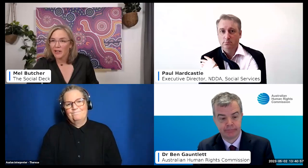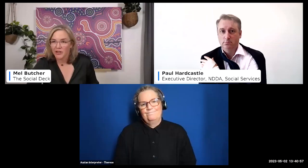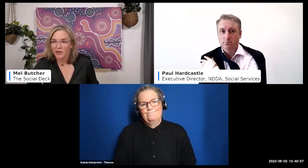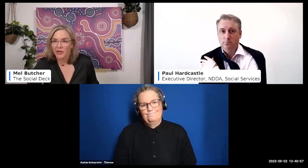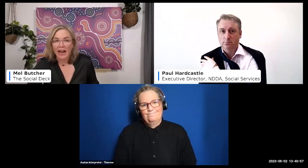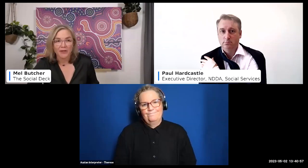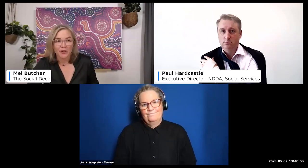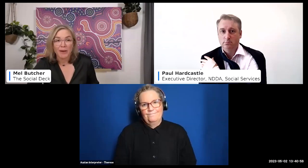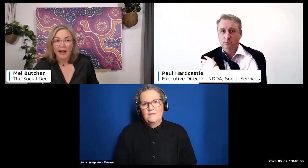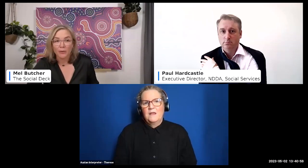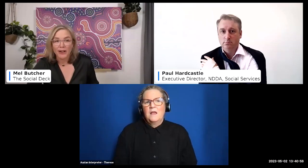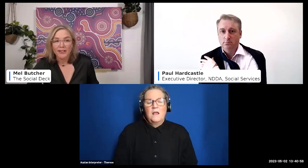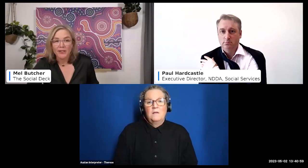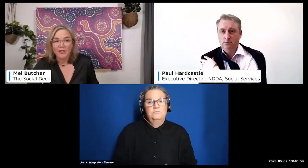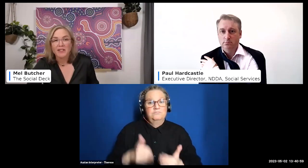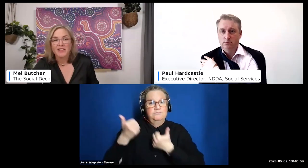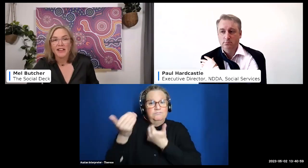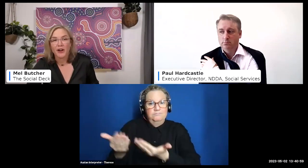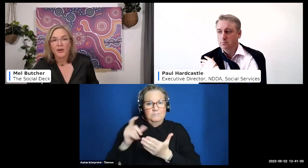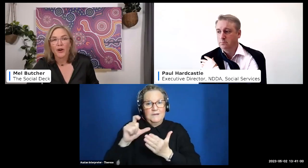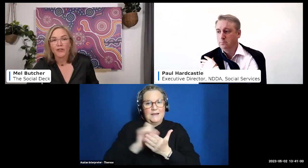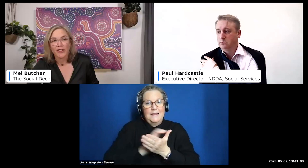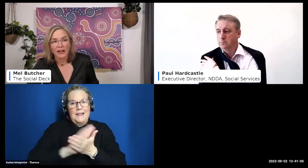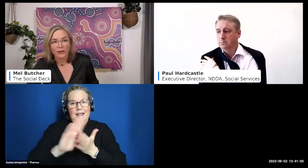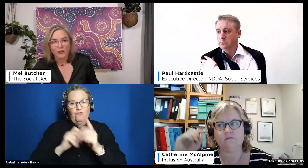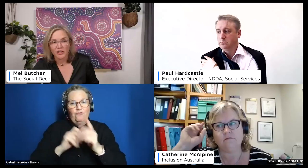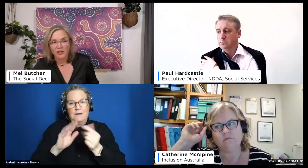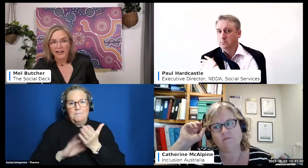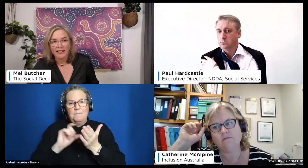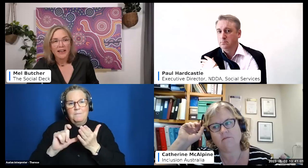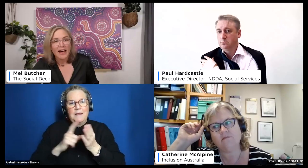to Catherine McAlpine, who's the CEO of Inclusion Australia